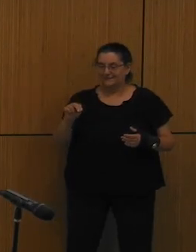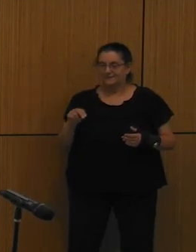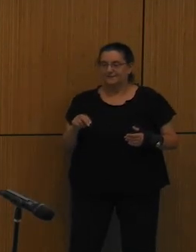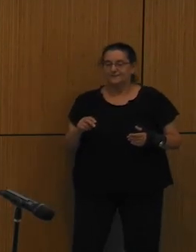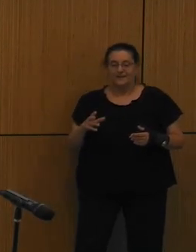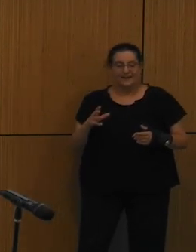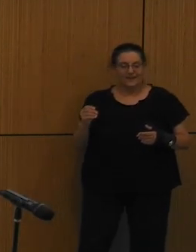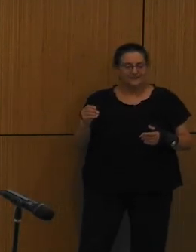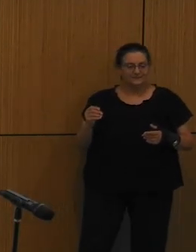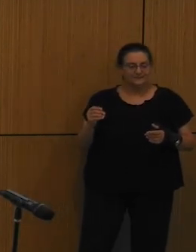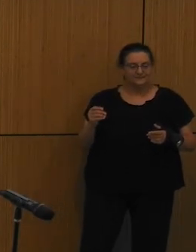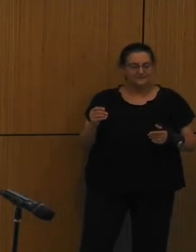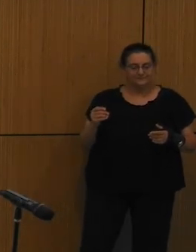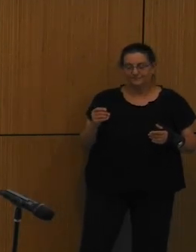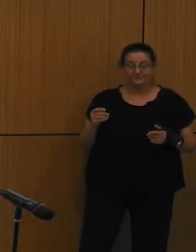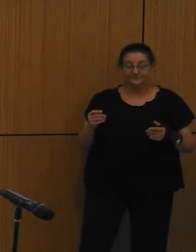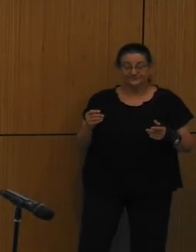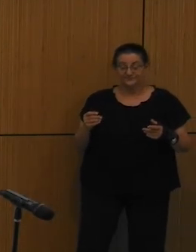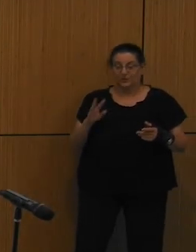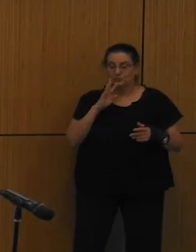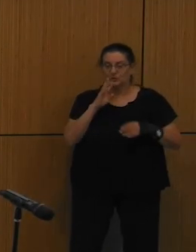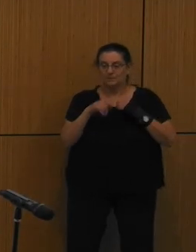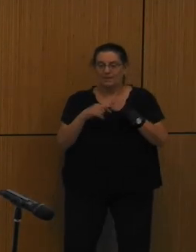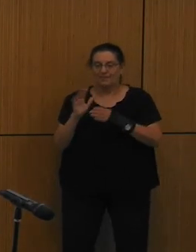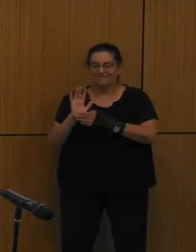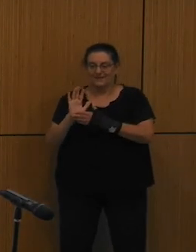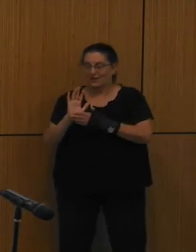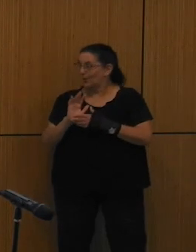And he'll be talking about the video, Petro graphic, thin sections